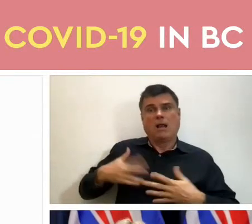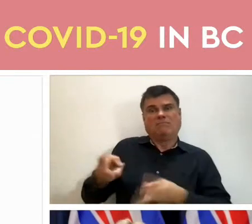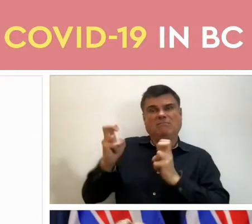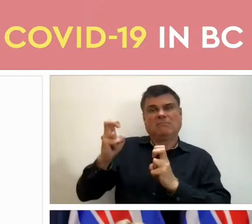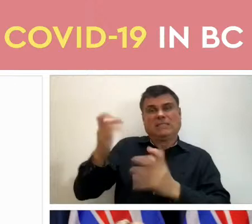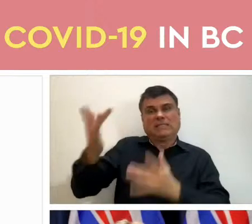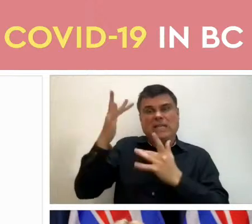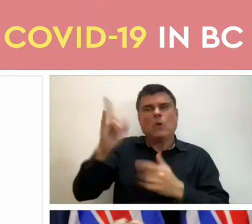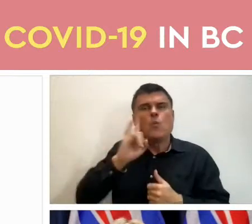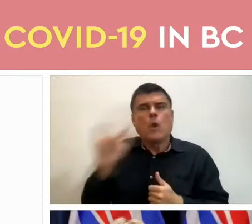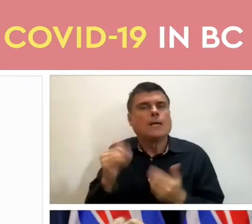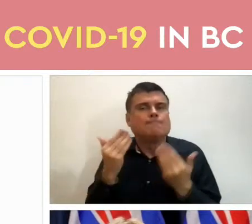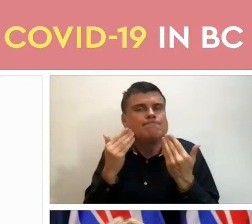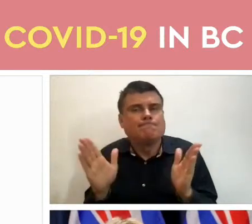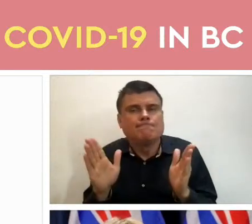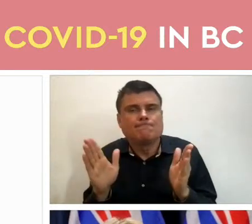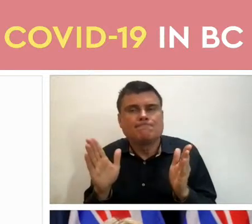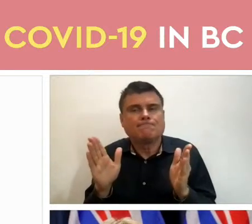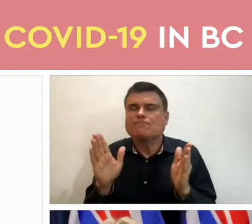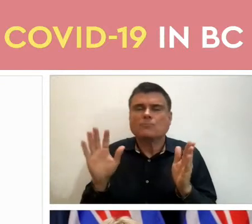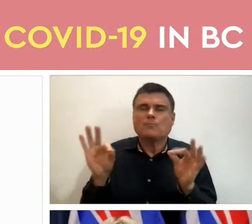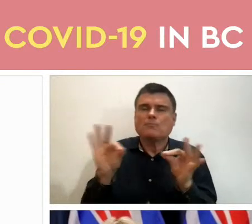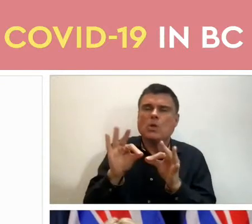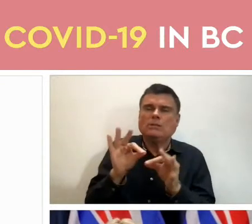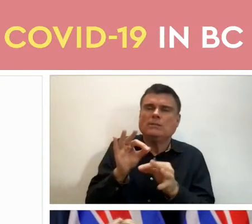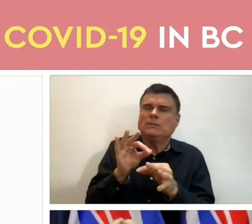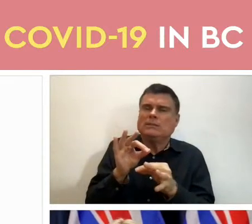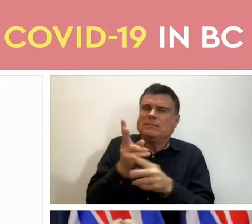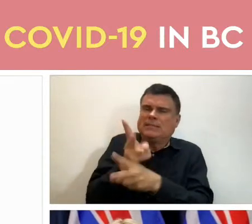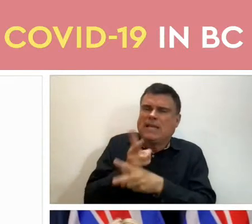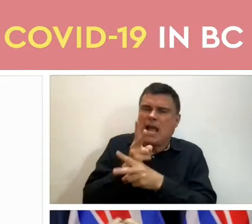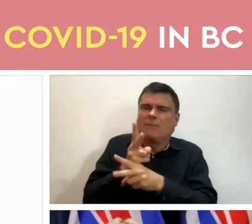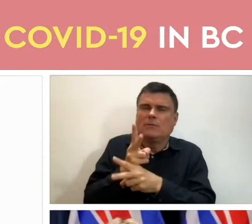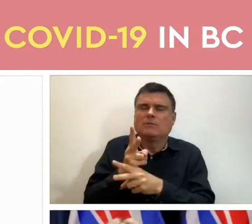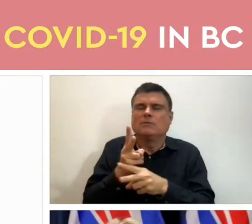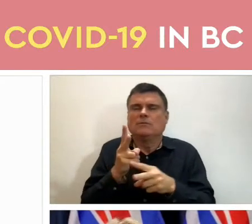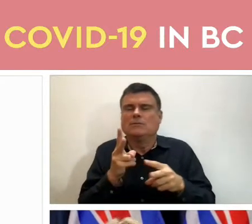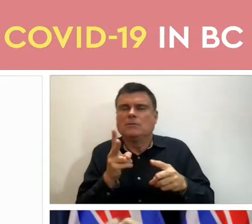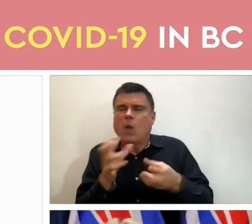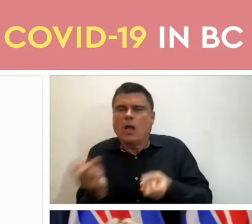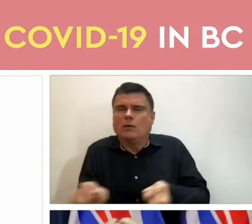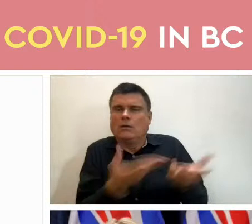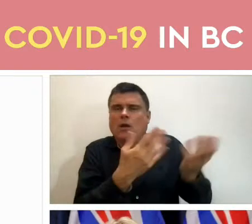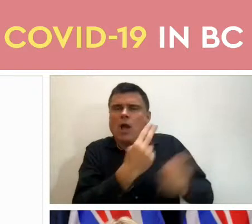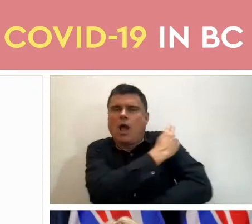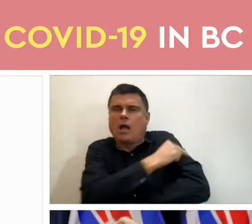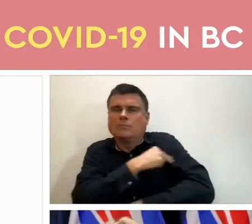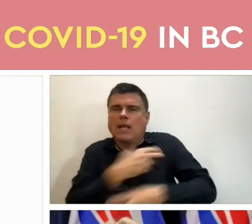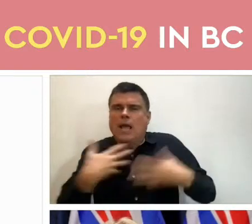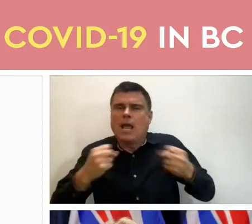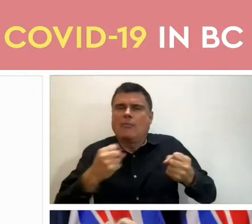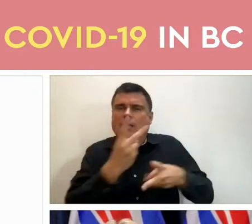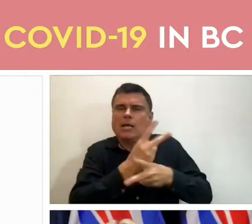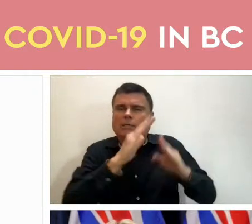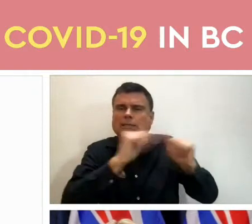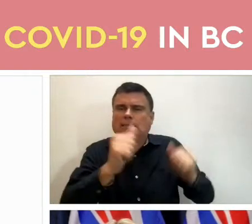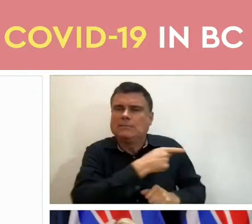health care system is from the community, from long-term care,